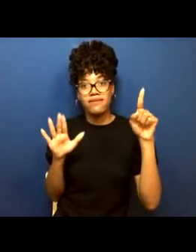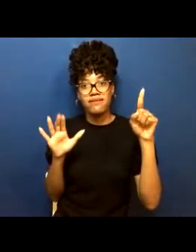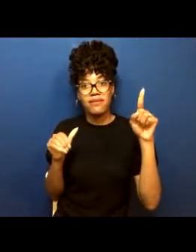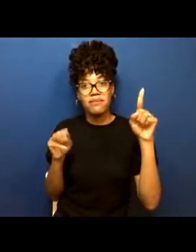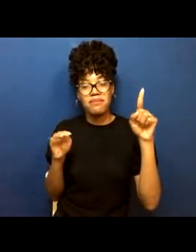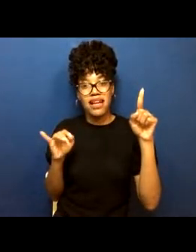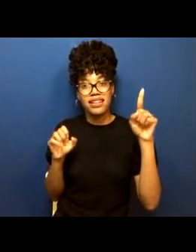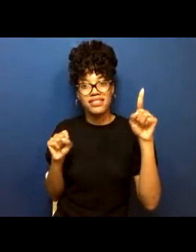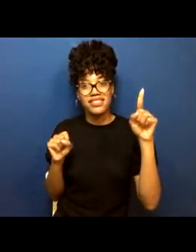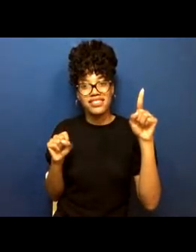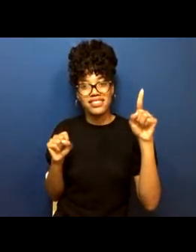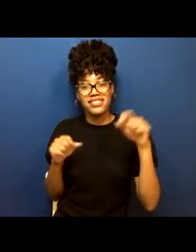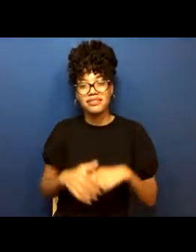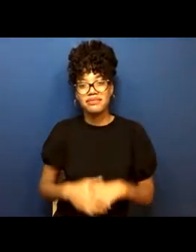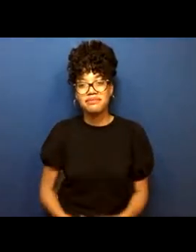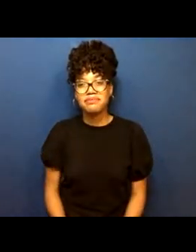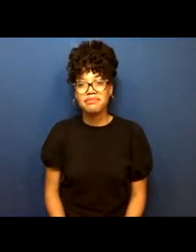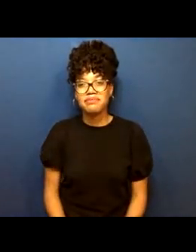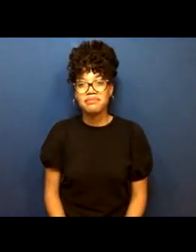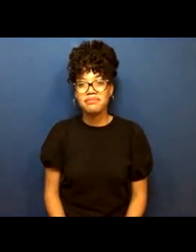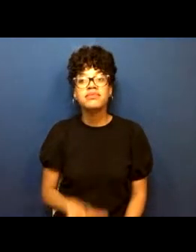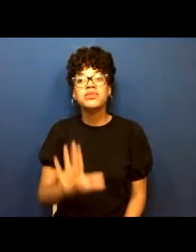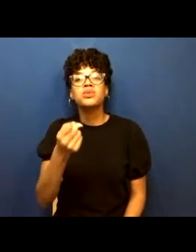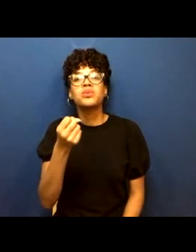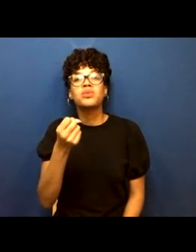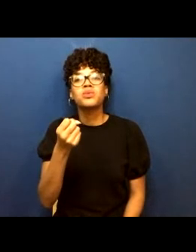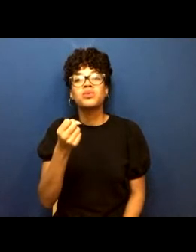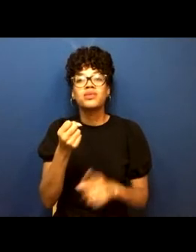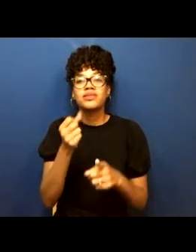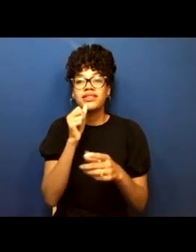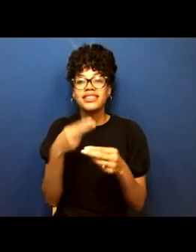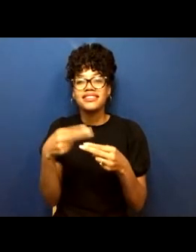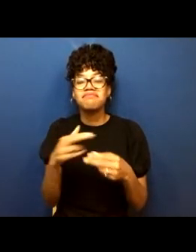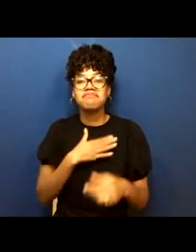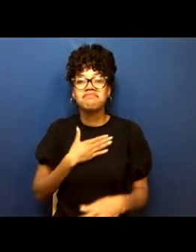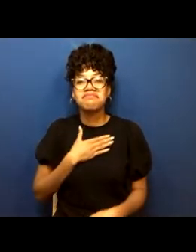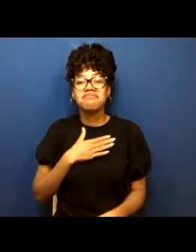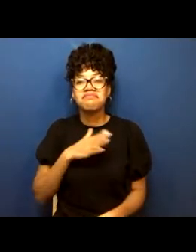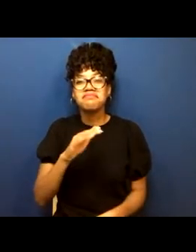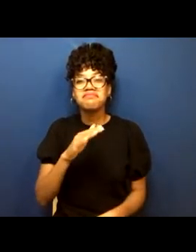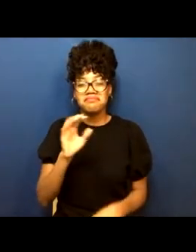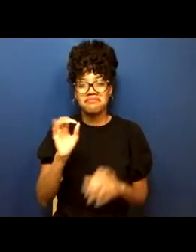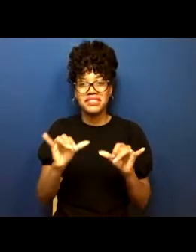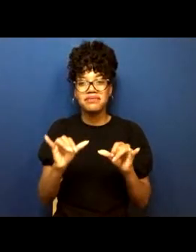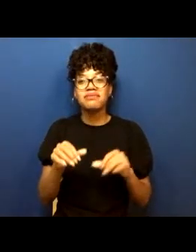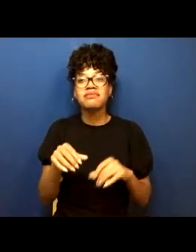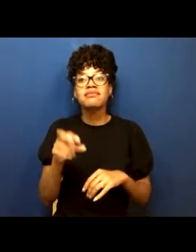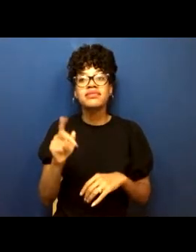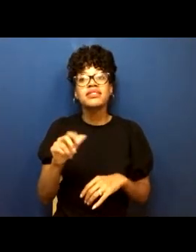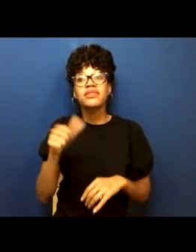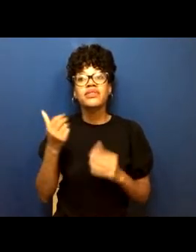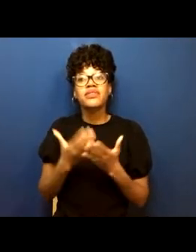Next slide please. Oh sorry, nevermind. Sorry, I'm wrong. So the other great thing about drones.